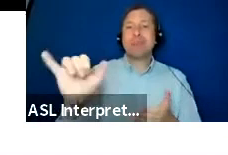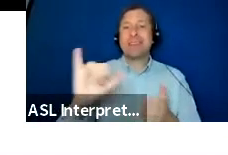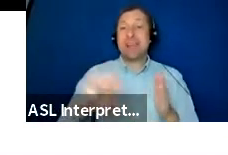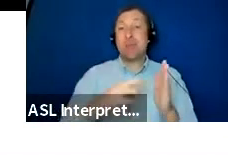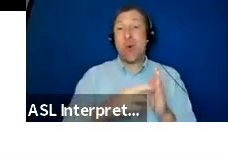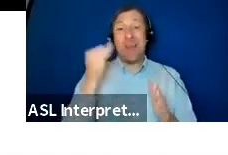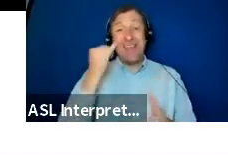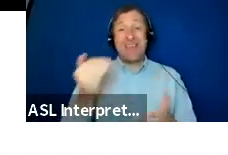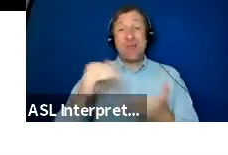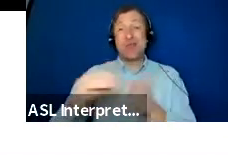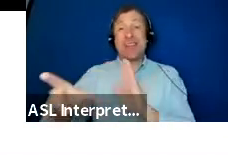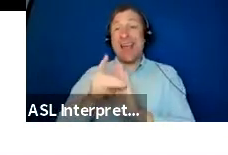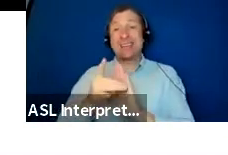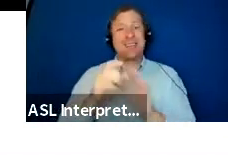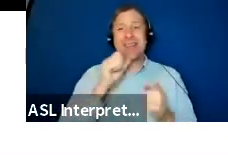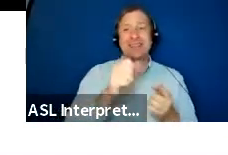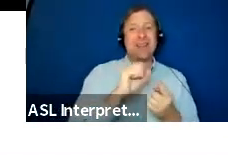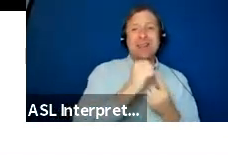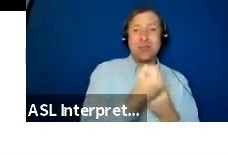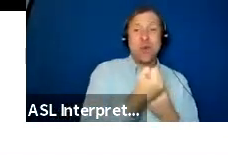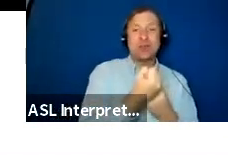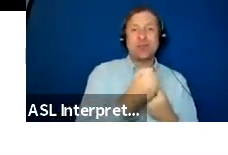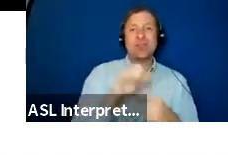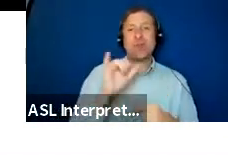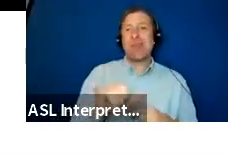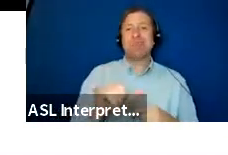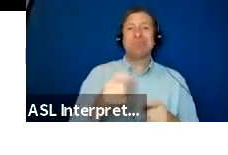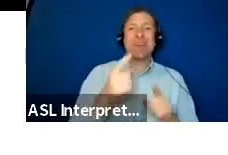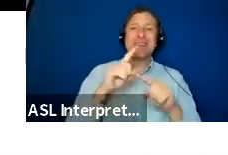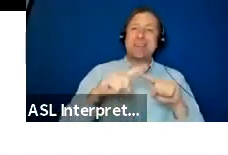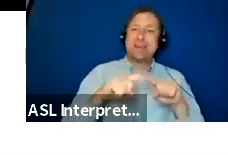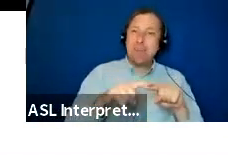then that won't be the situation. So that's going to be a case by case determination.